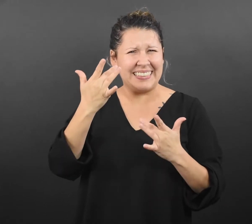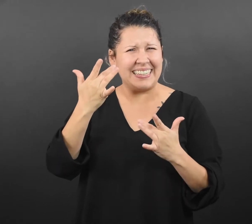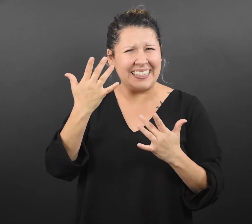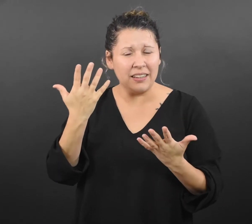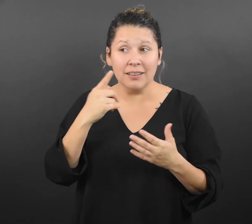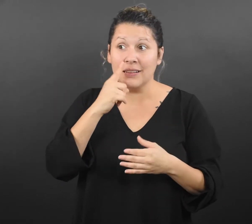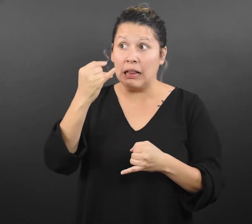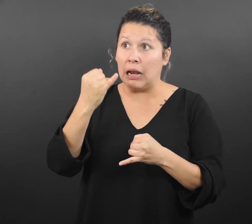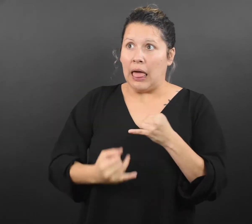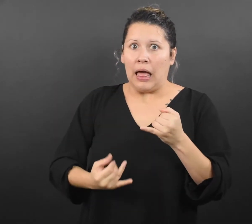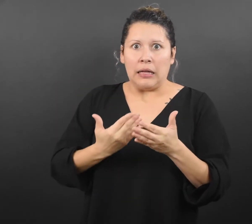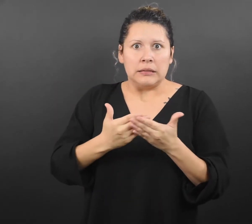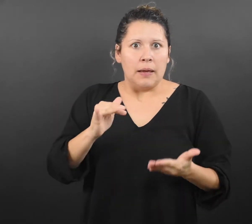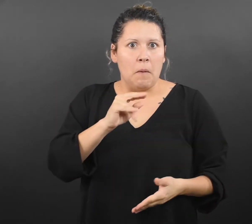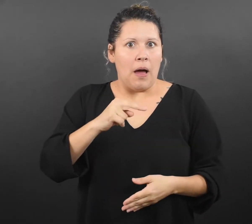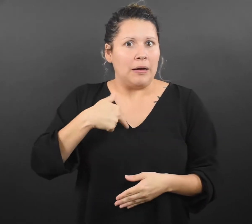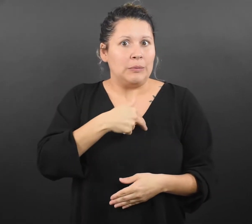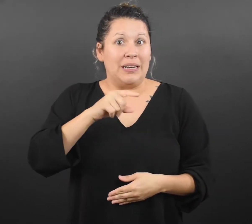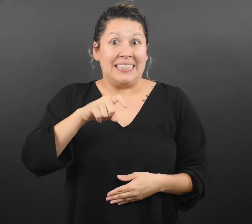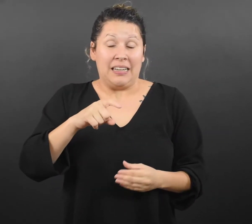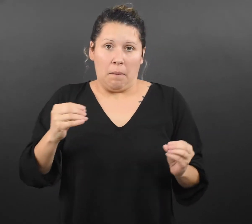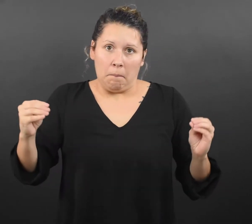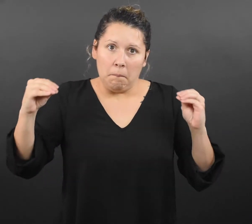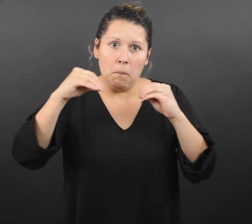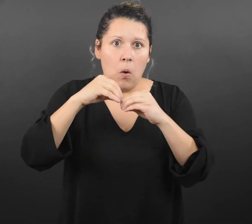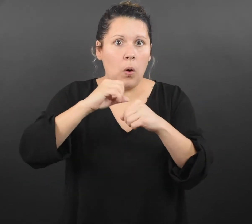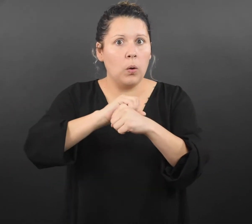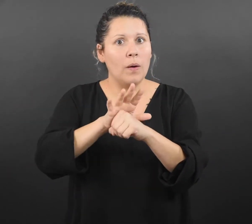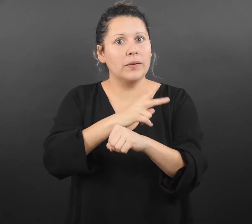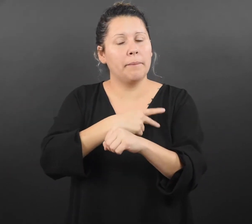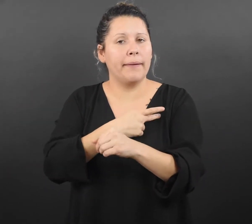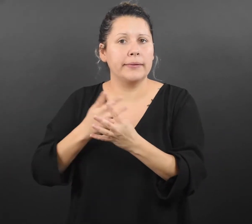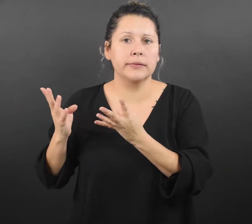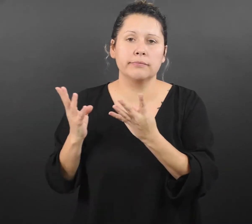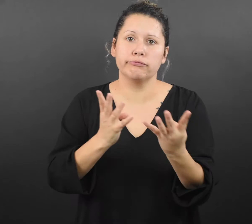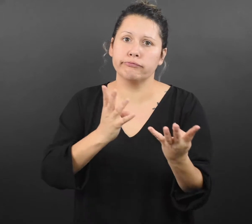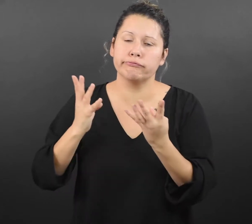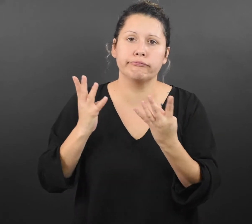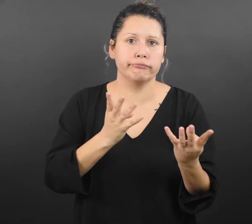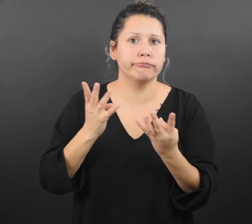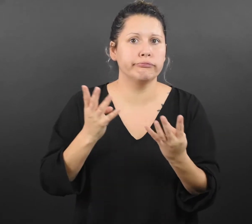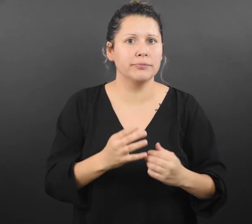The last thing Minnesota hospitals need right now is more COVID-19 patients – and